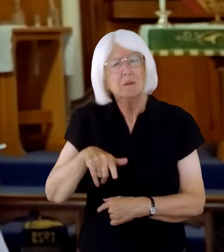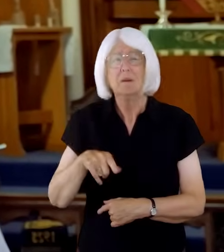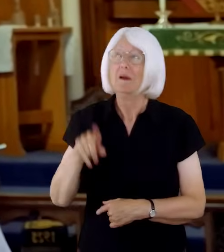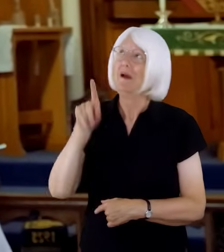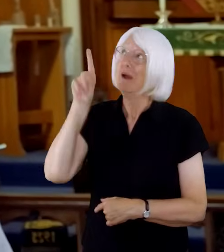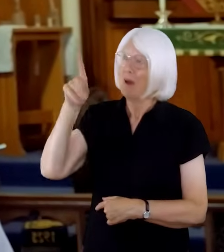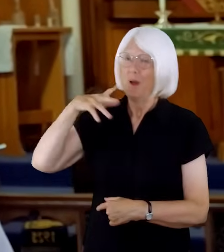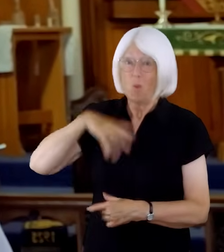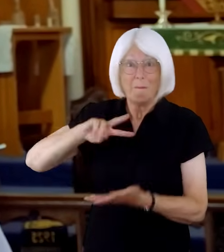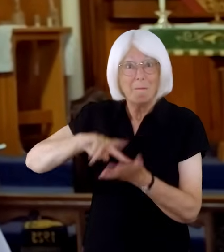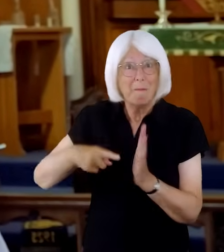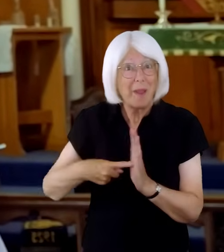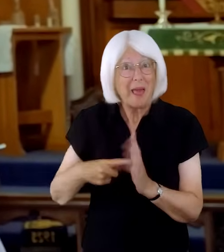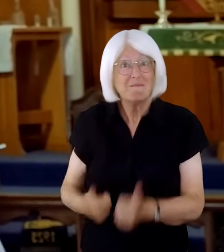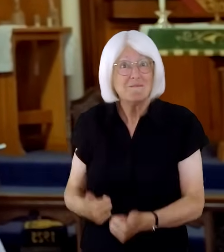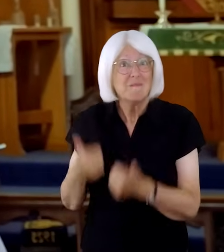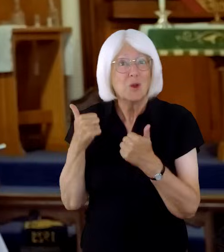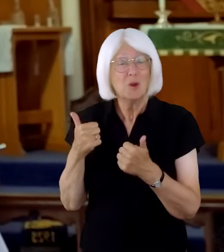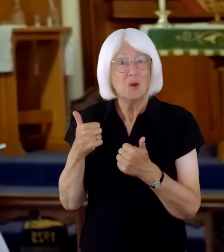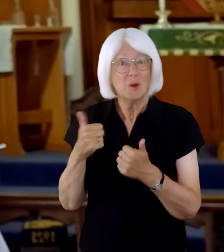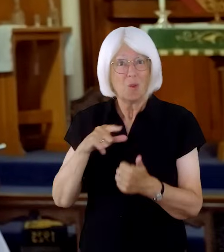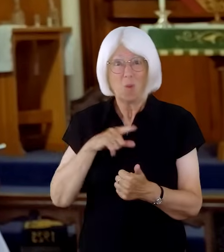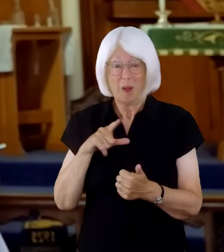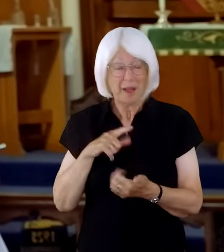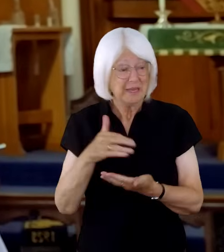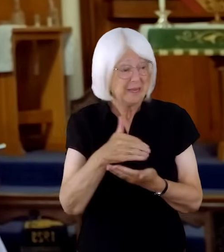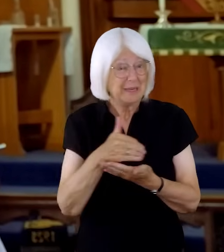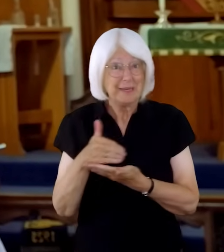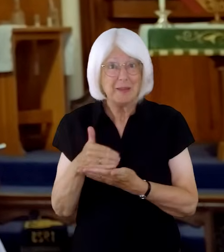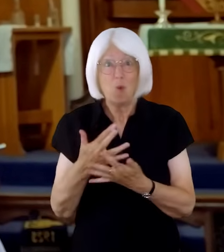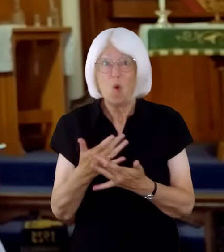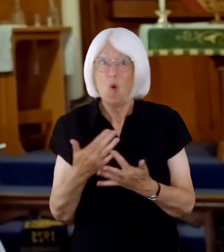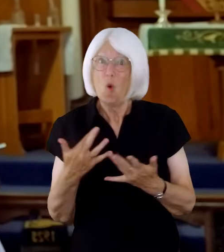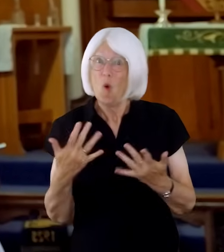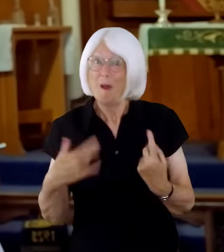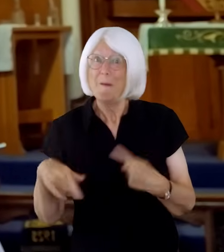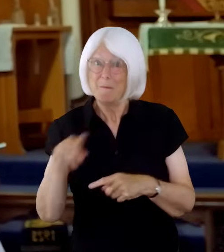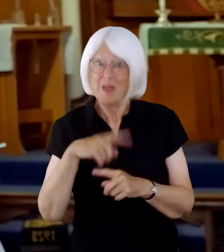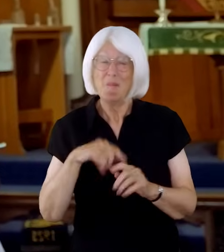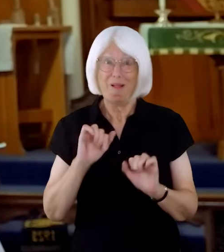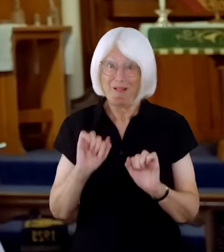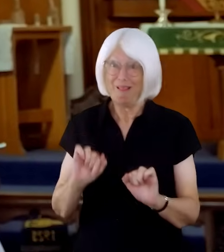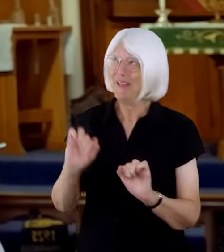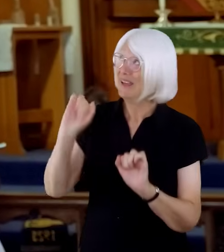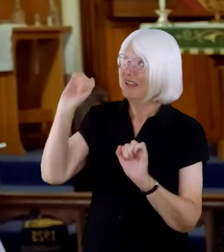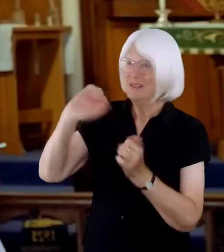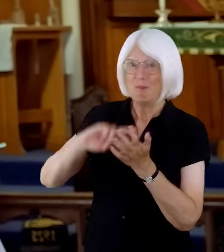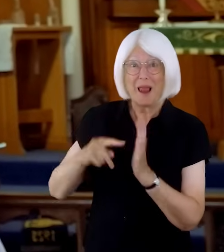God intended it for good in order to preserve numerous people as he is doing today.